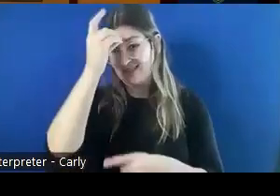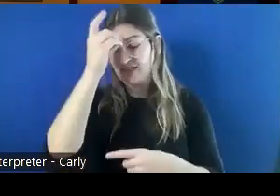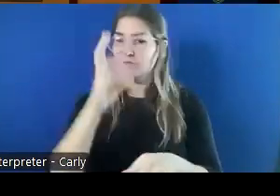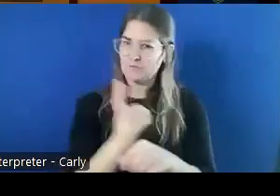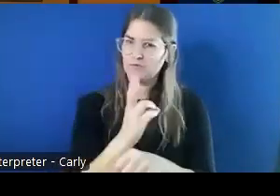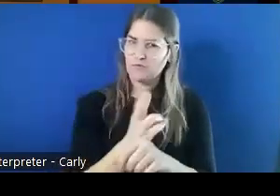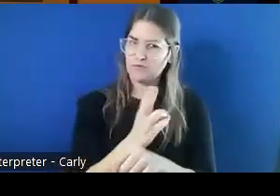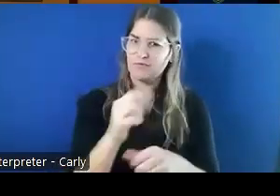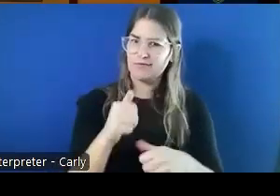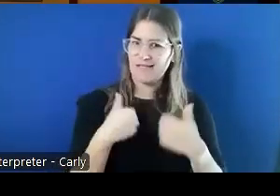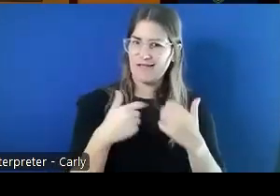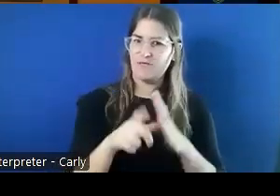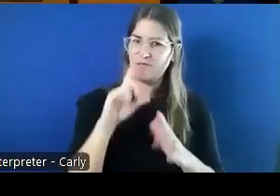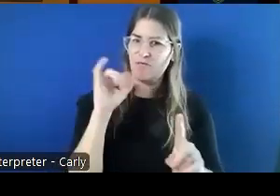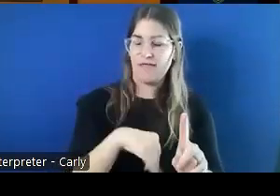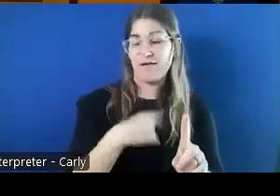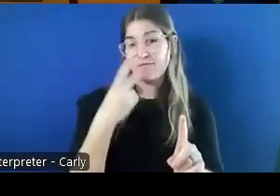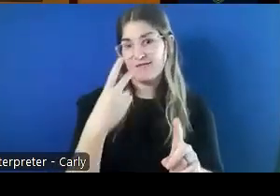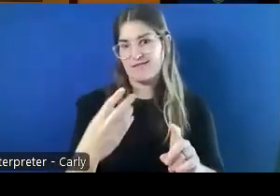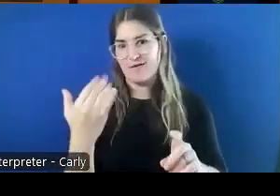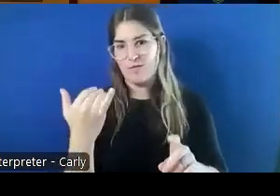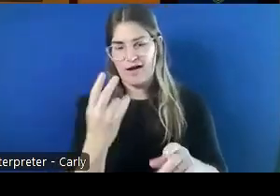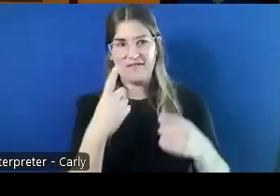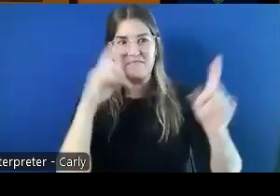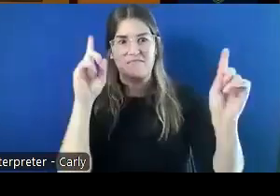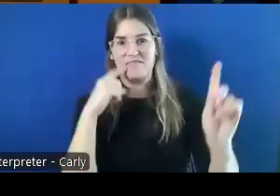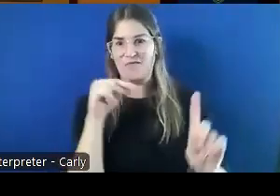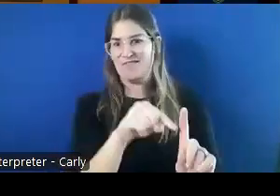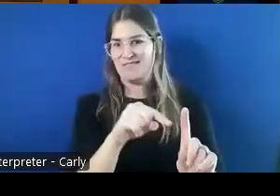and how it how it could work for that population but in cancer and Alzheimer's and older adults